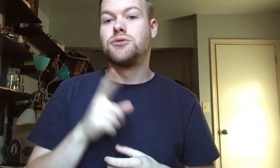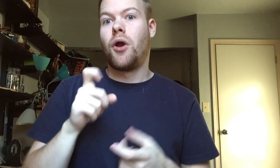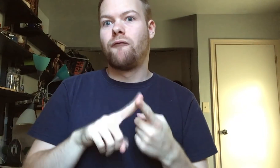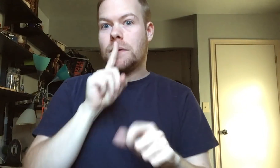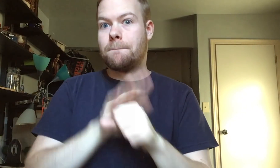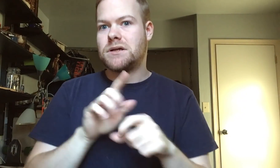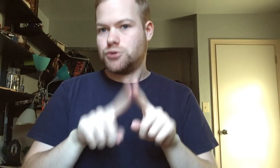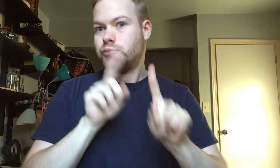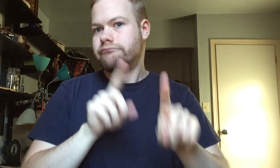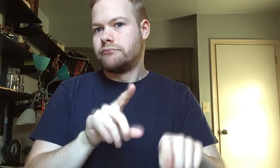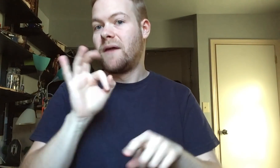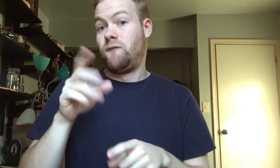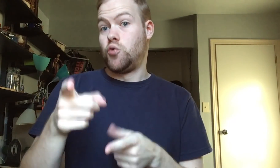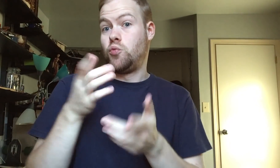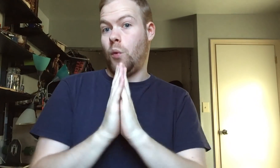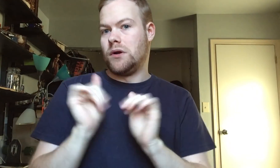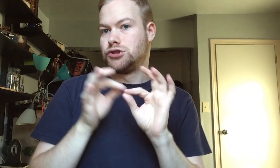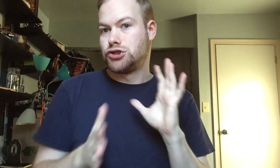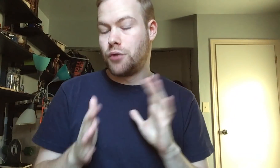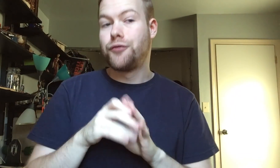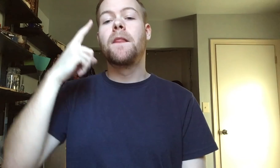You have to commit to going if you request an interpreter.